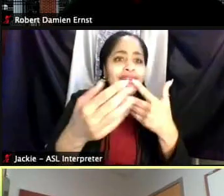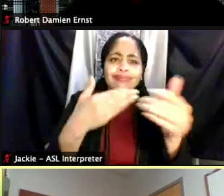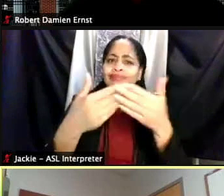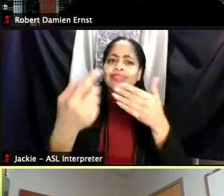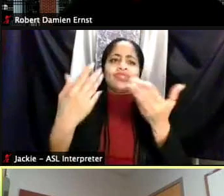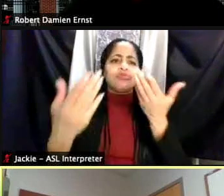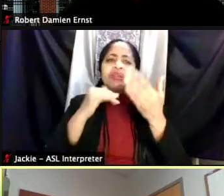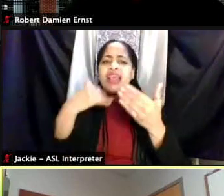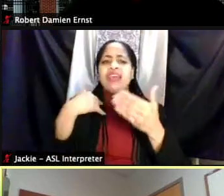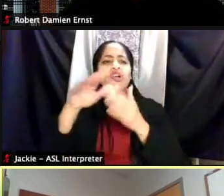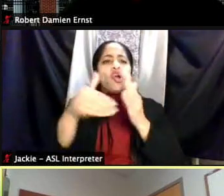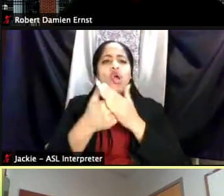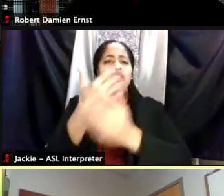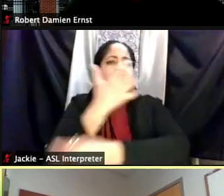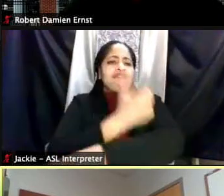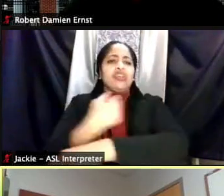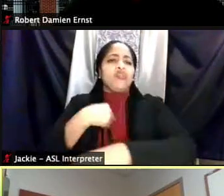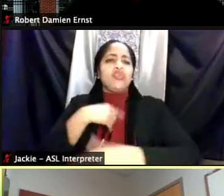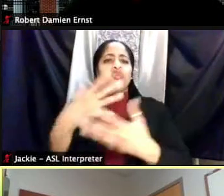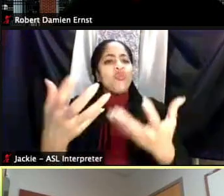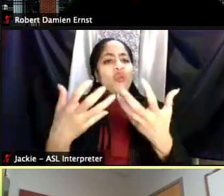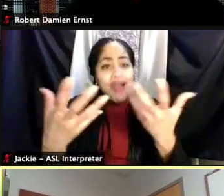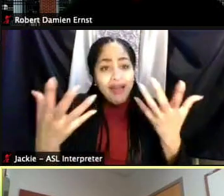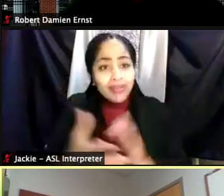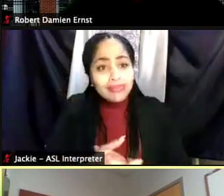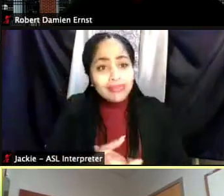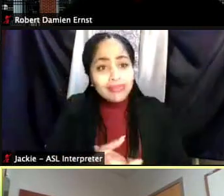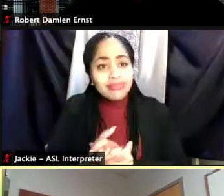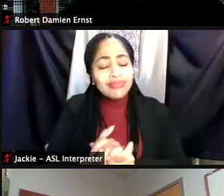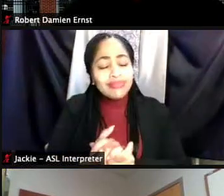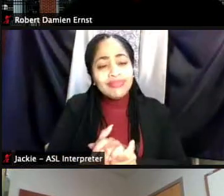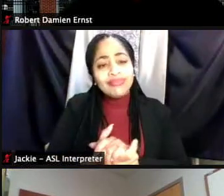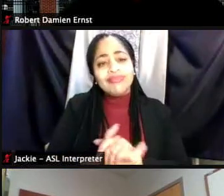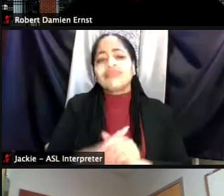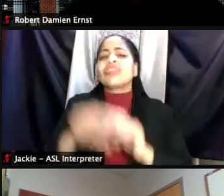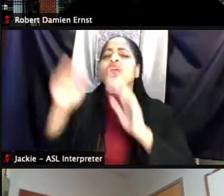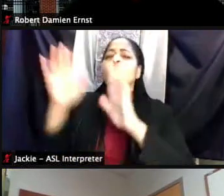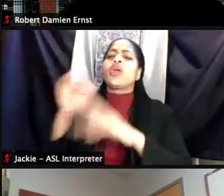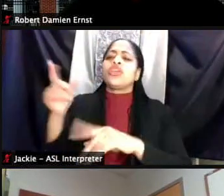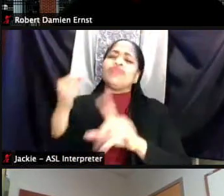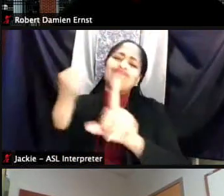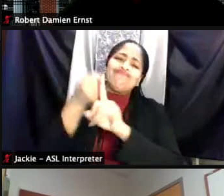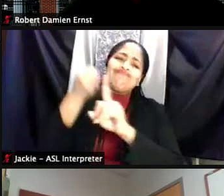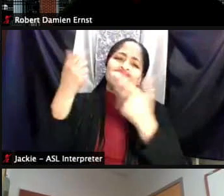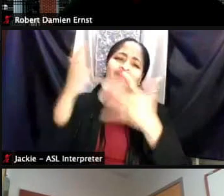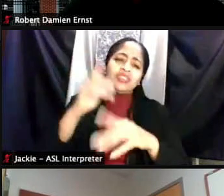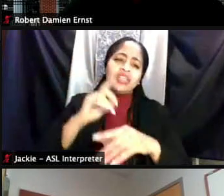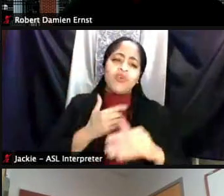all the vaccine we wanna dispense. Great, you sort of hit on this, our less vulnerable community members